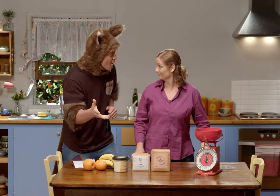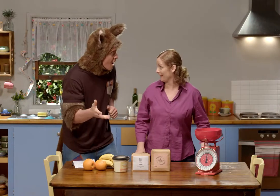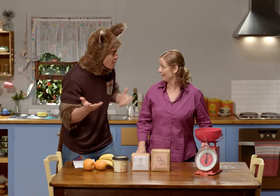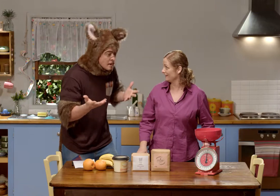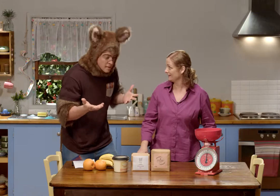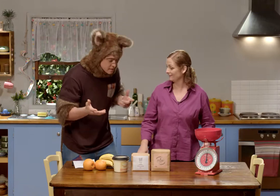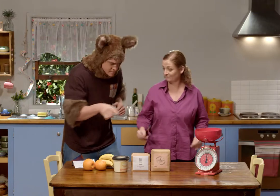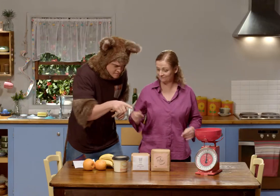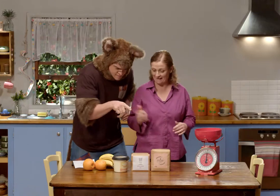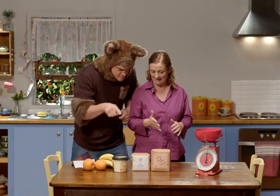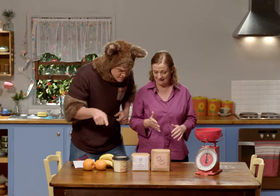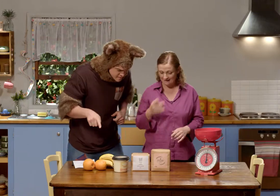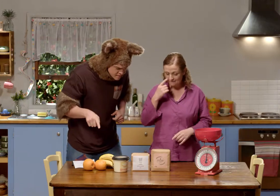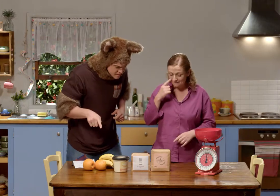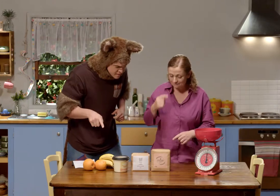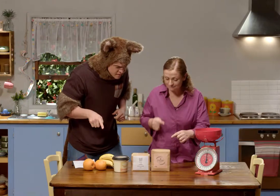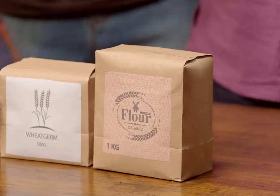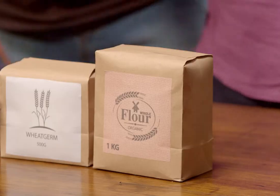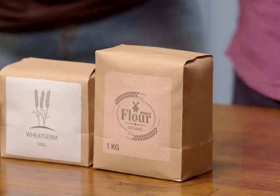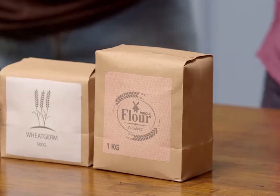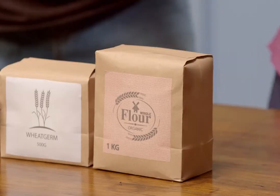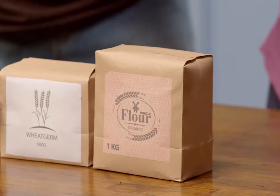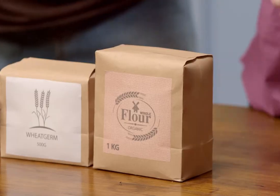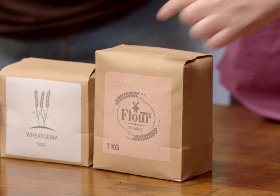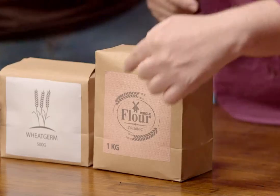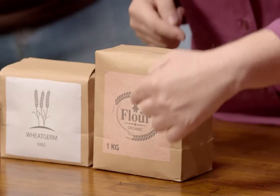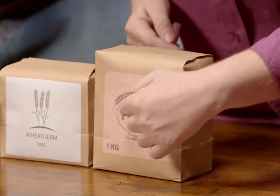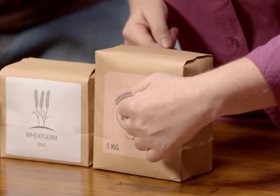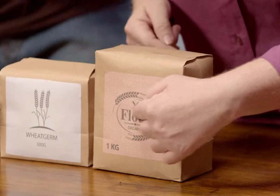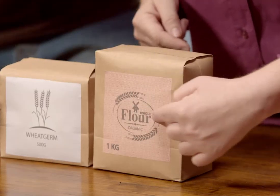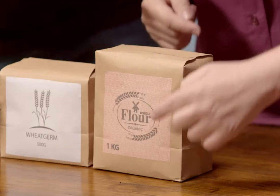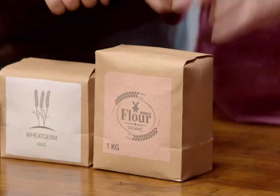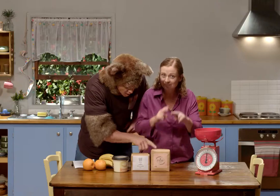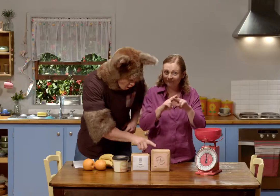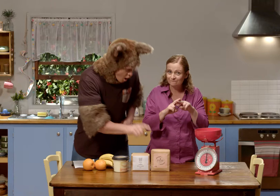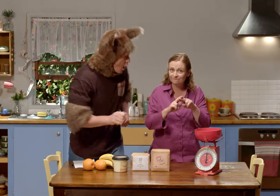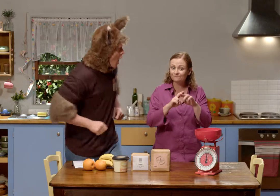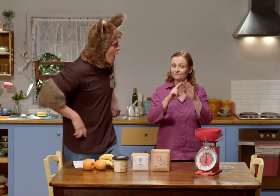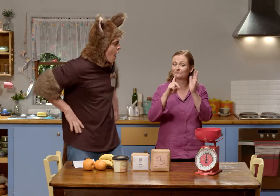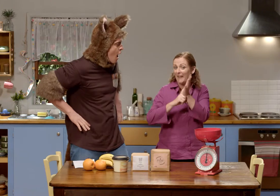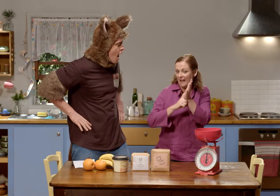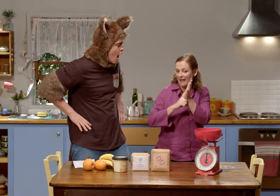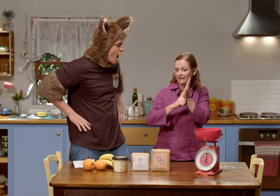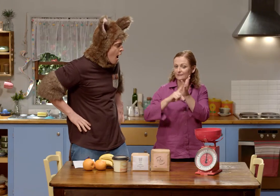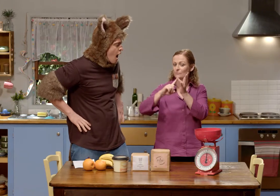Where's the flour? Let's have a look, flour. See? That says flour.